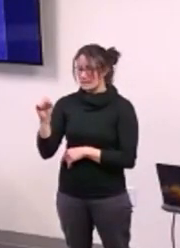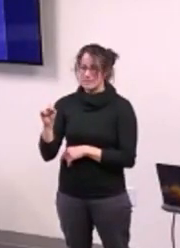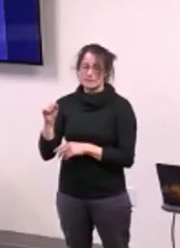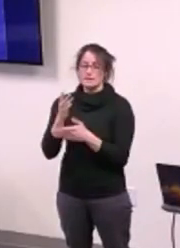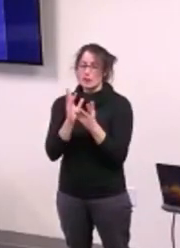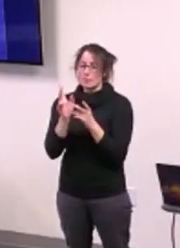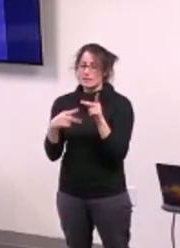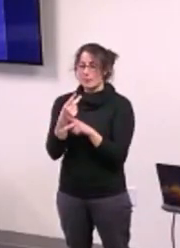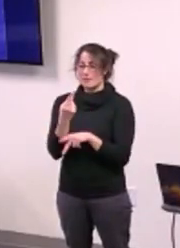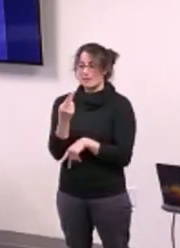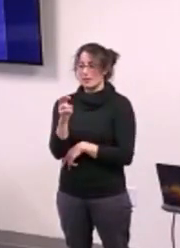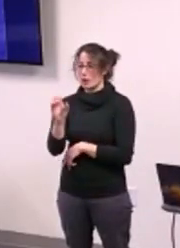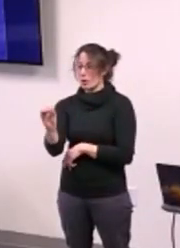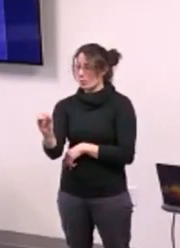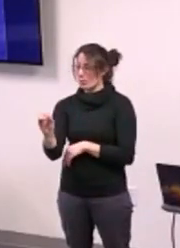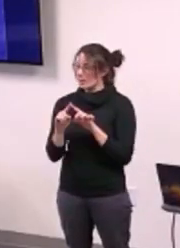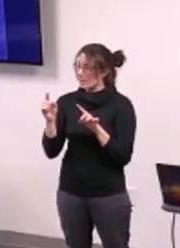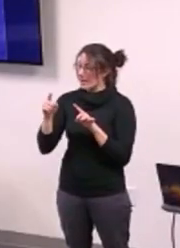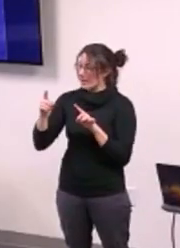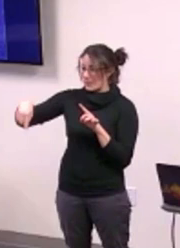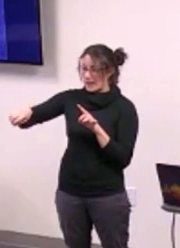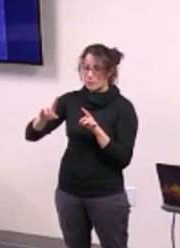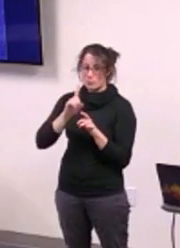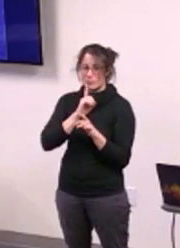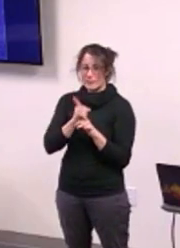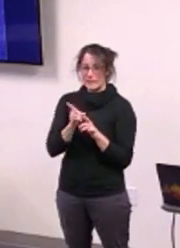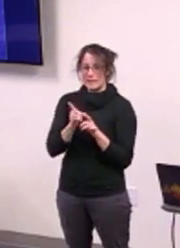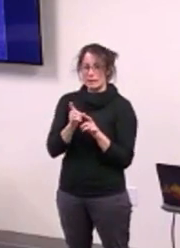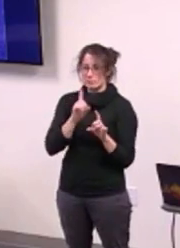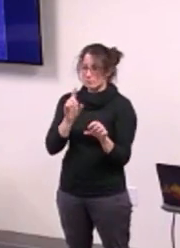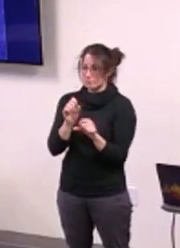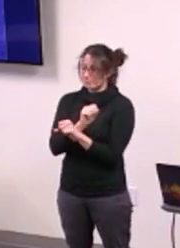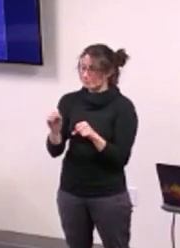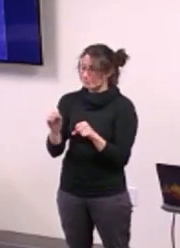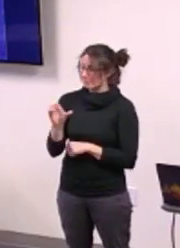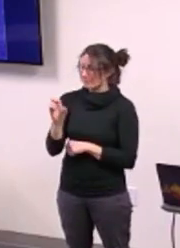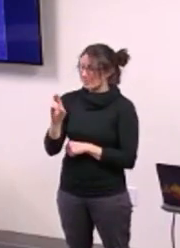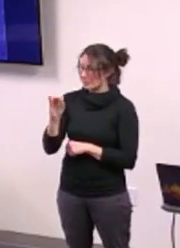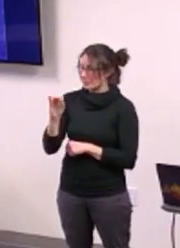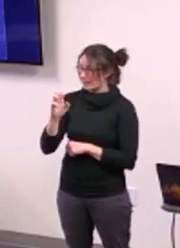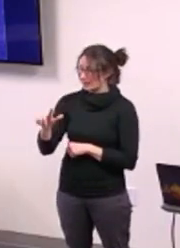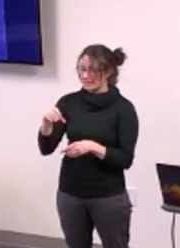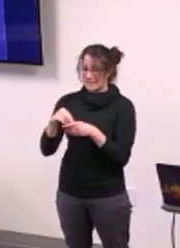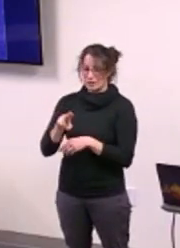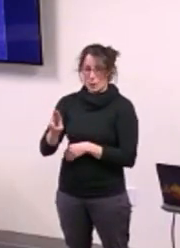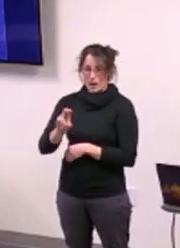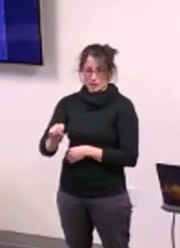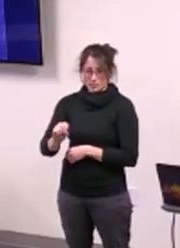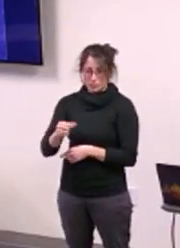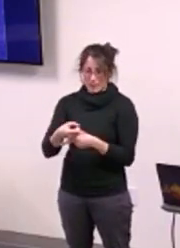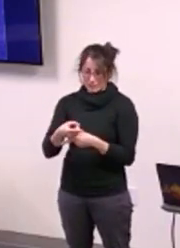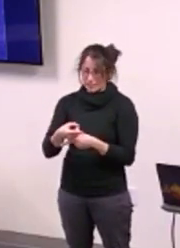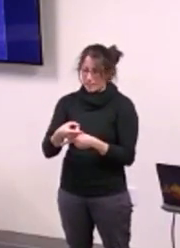But they were quite literally criminals in the United States, right? They, they, their behavior was criminal.